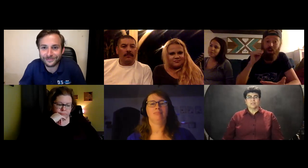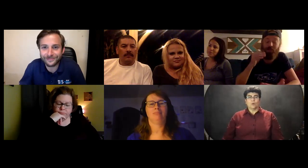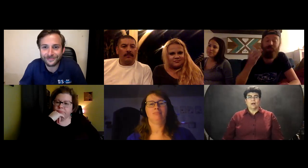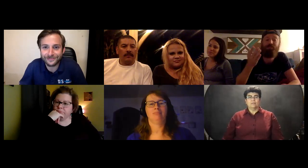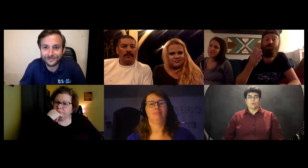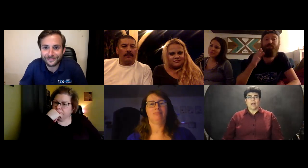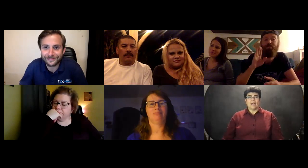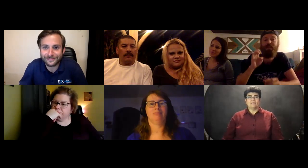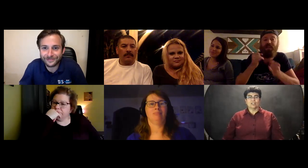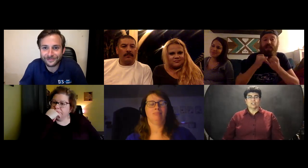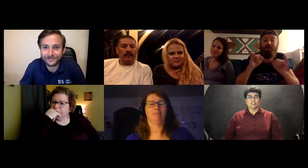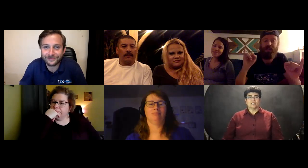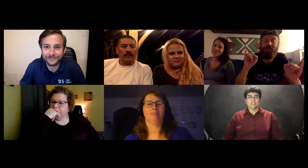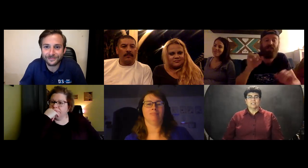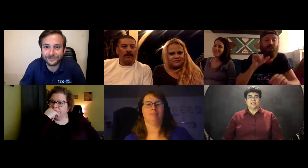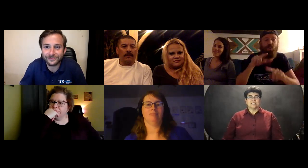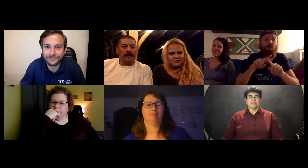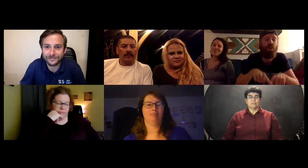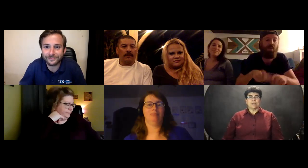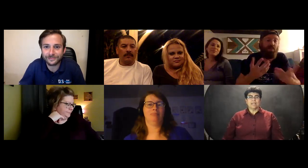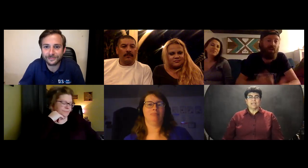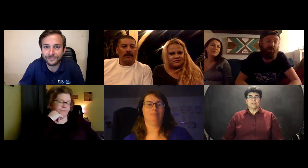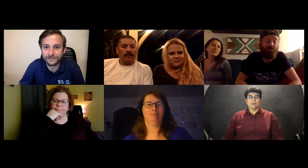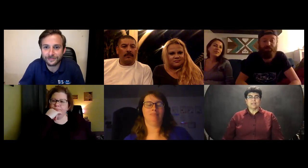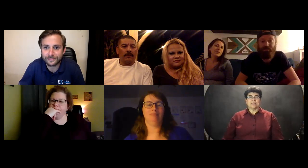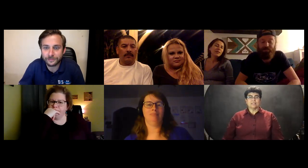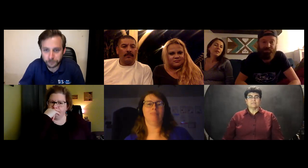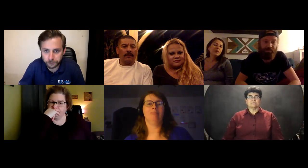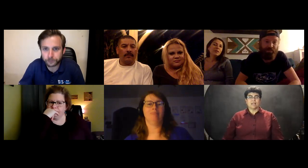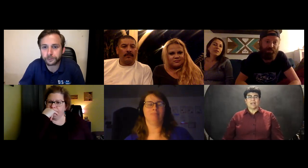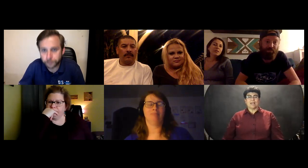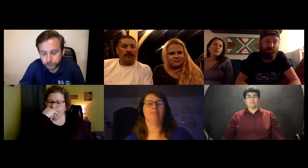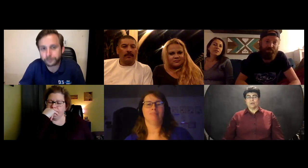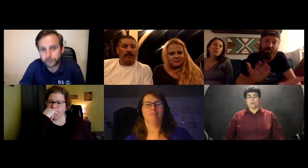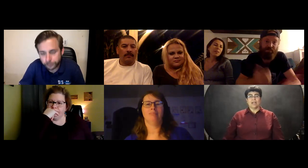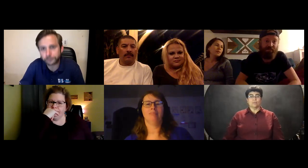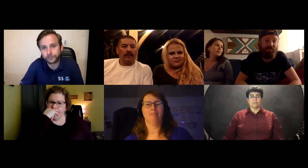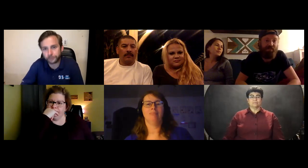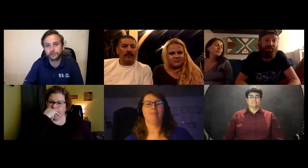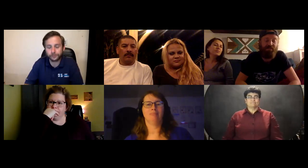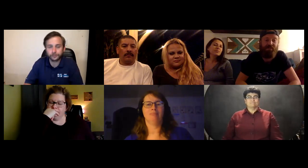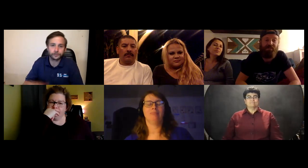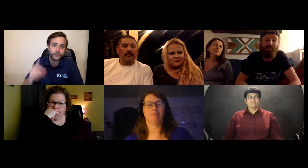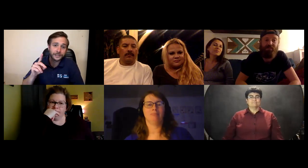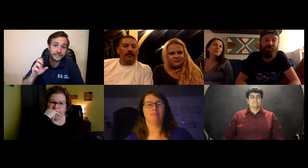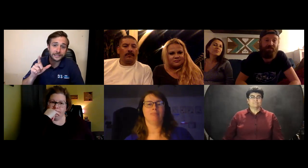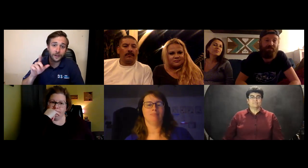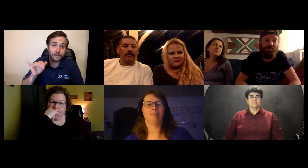well what i have learned is be independent and be reliable